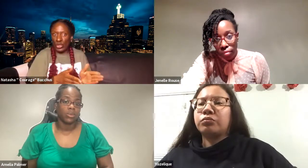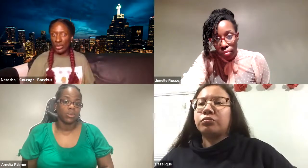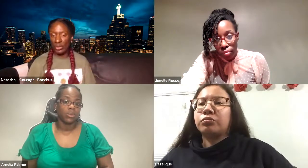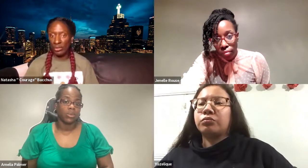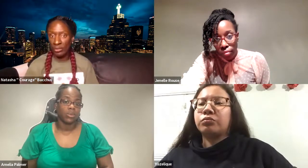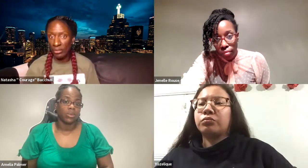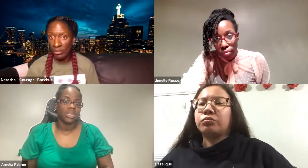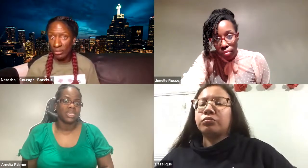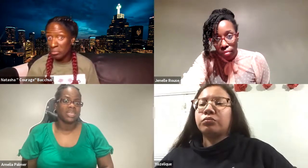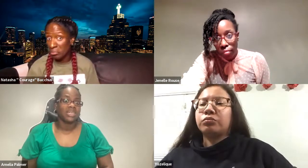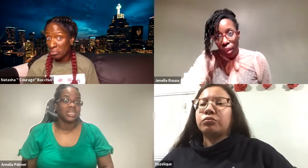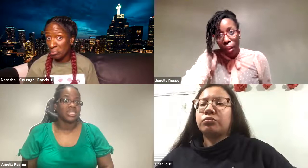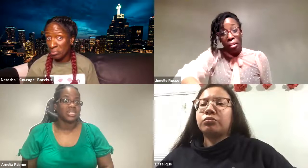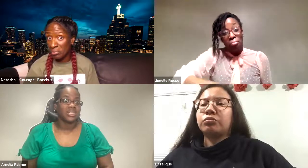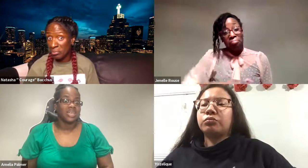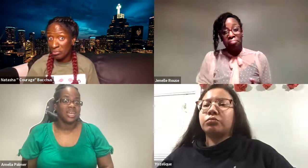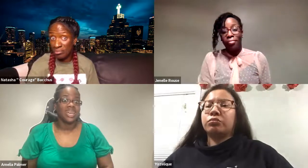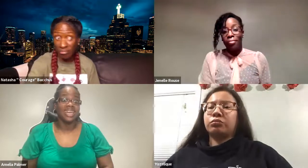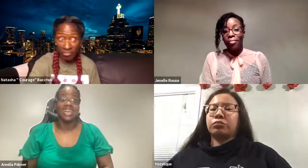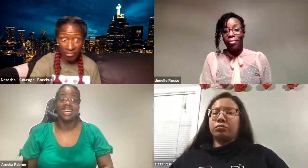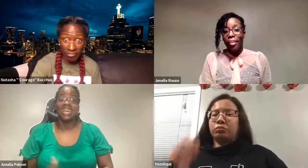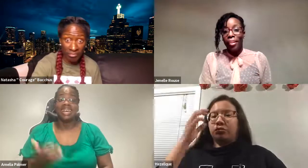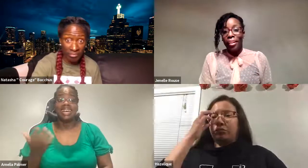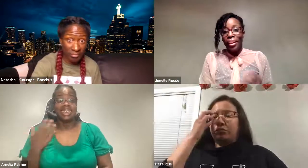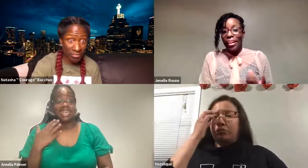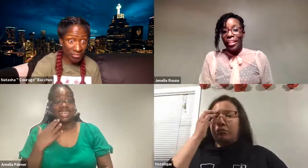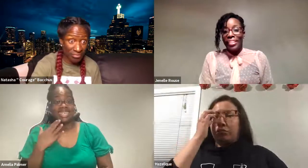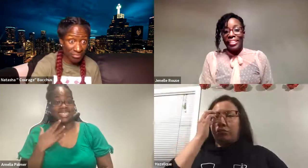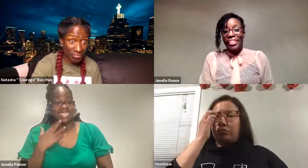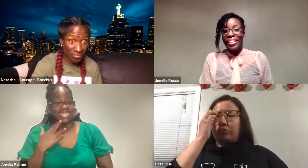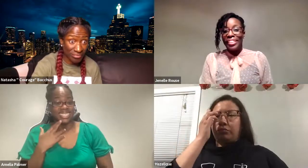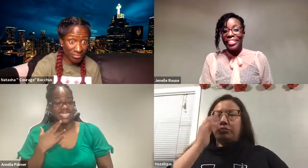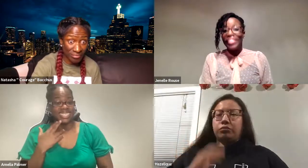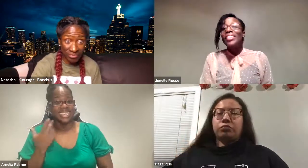with the person do you feel that you still have to or not or can you just be yourself?